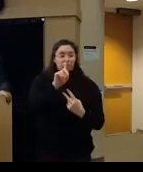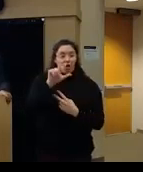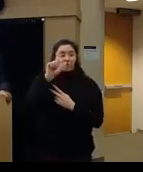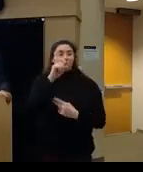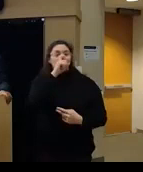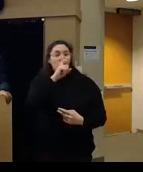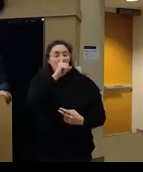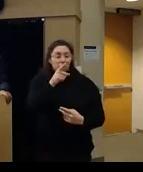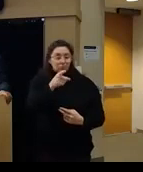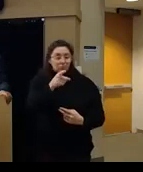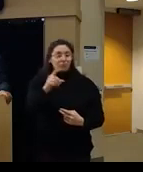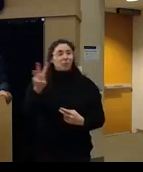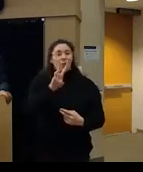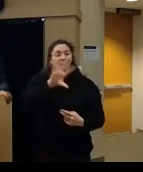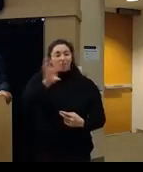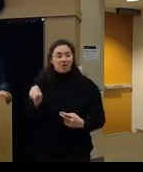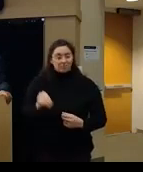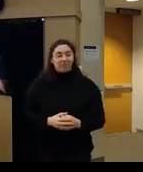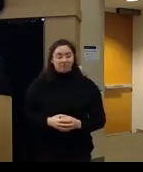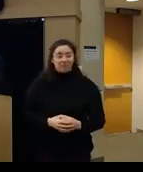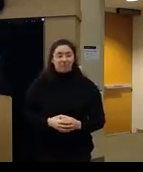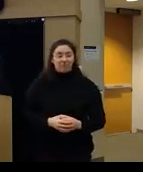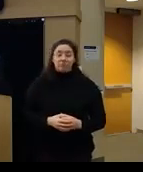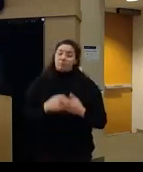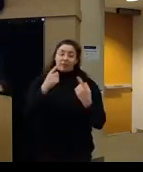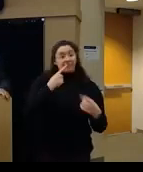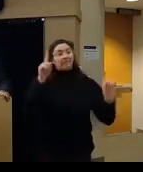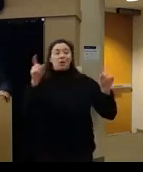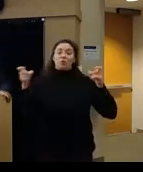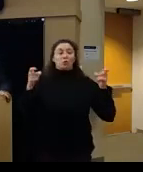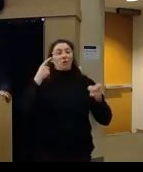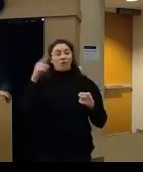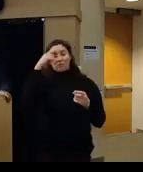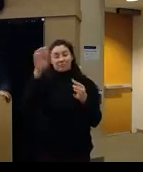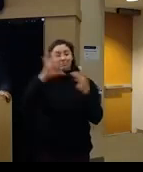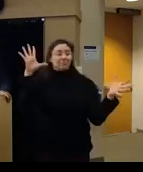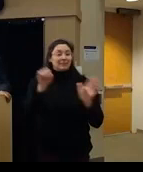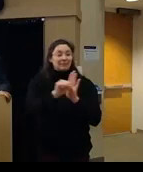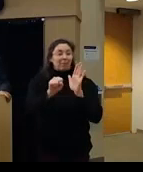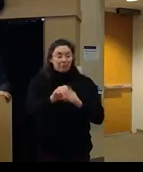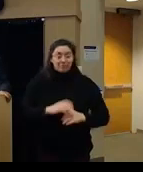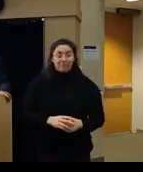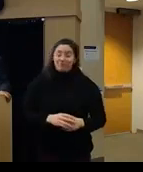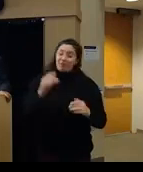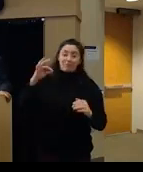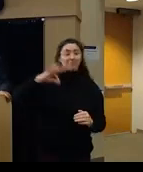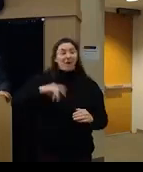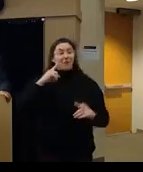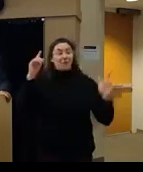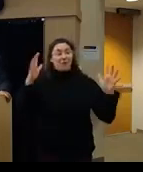in West Africa effective control of psychotic symptoms especially useful in agitated violent